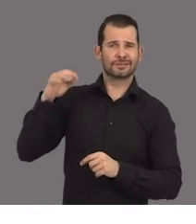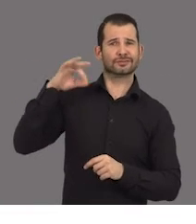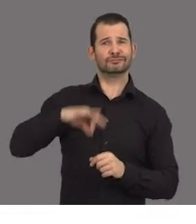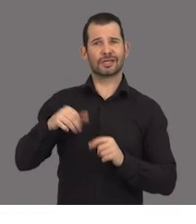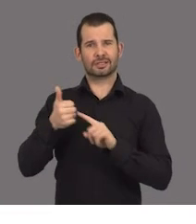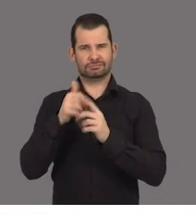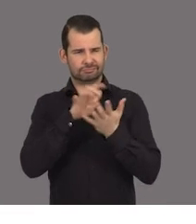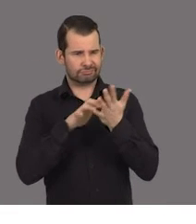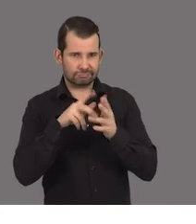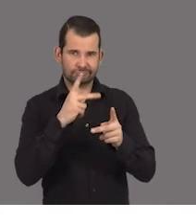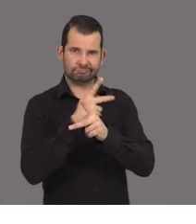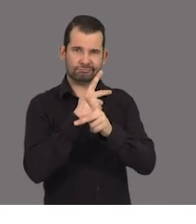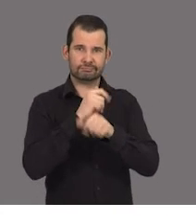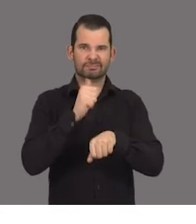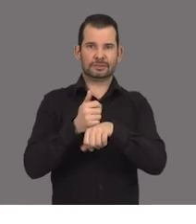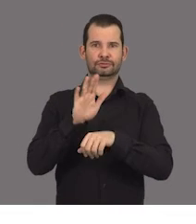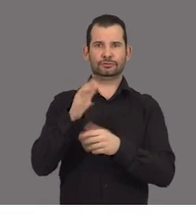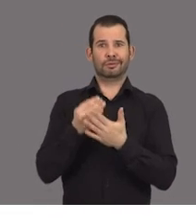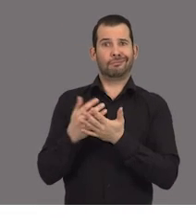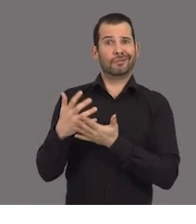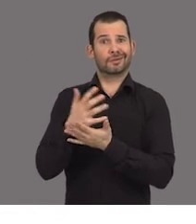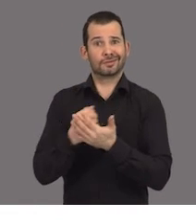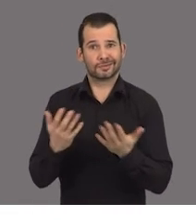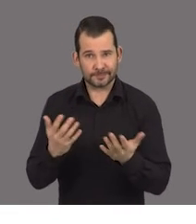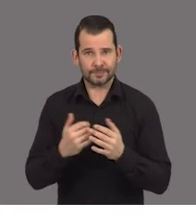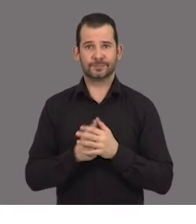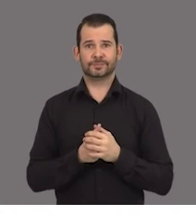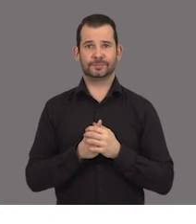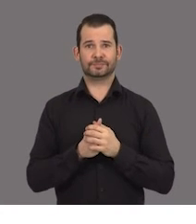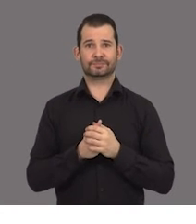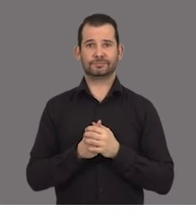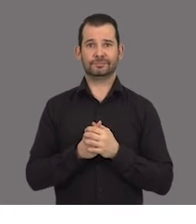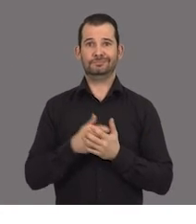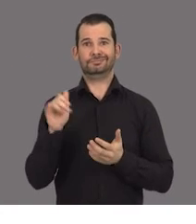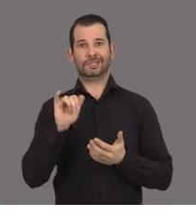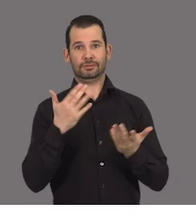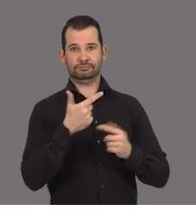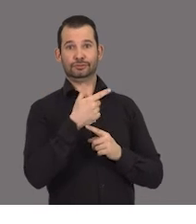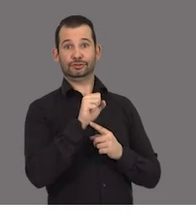that are calculated based on your income, such as the GST/HST credit.